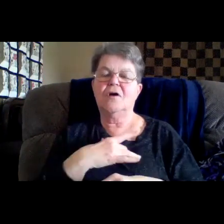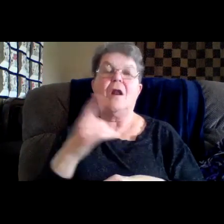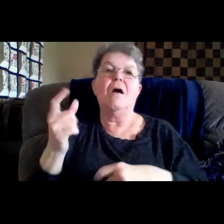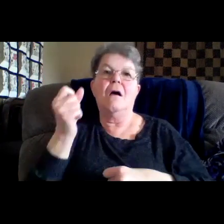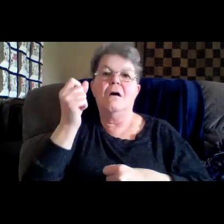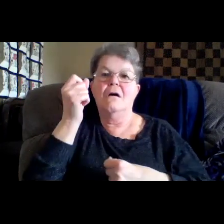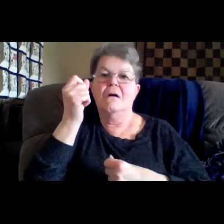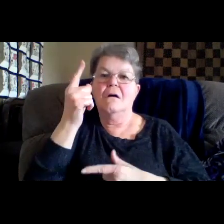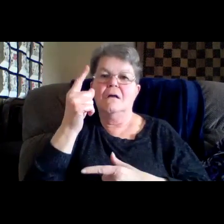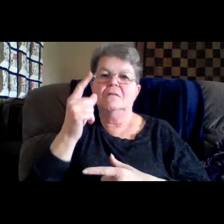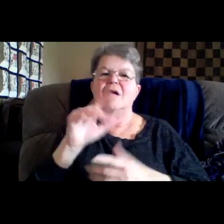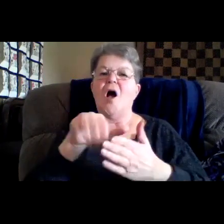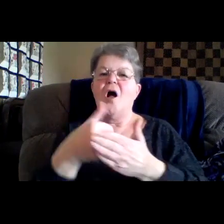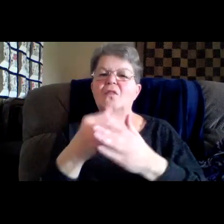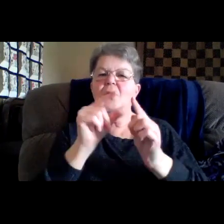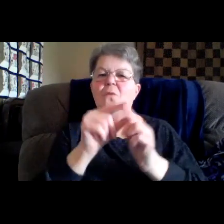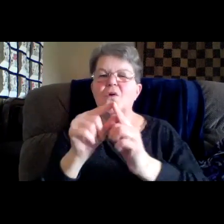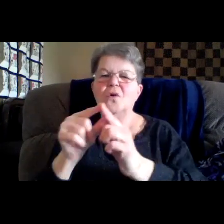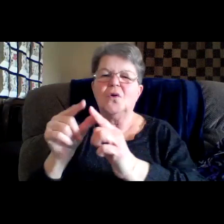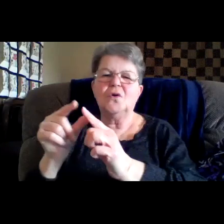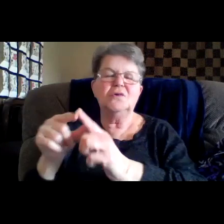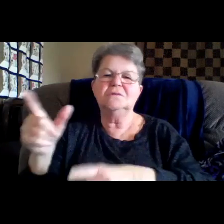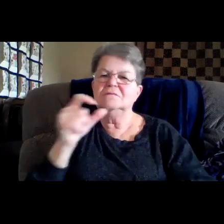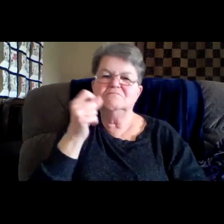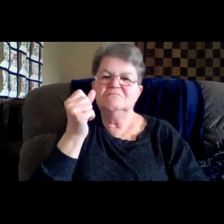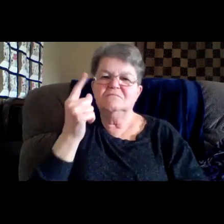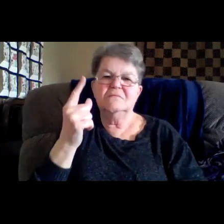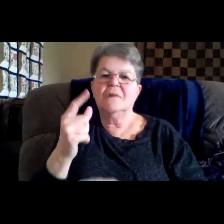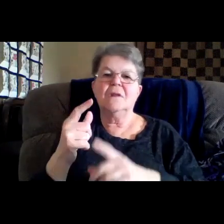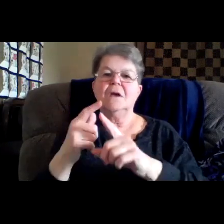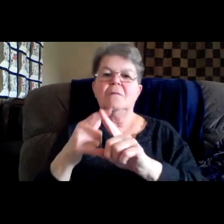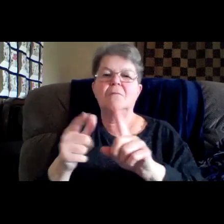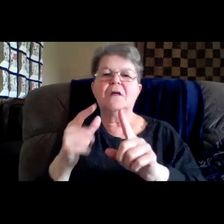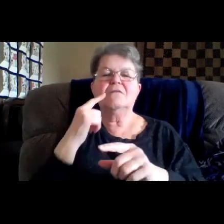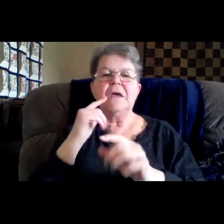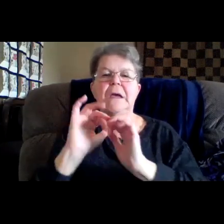just didn't connect with him. And so really thinking about how you're making information truly accessible